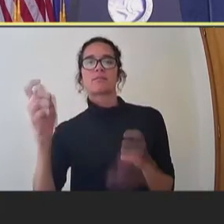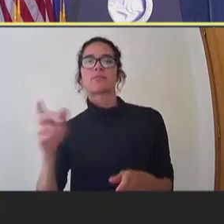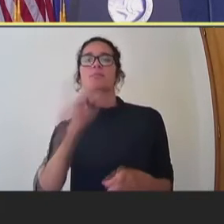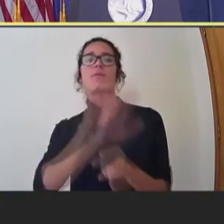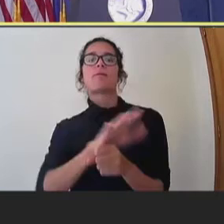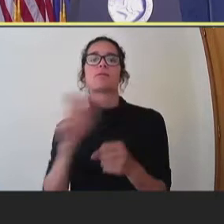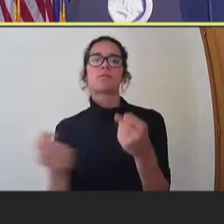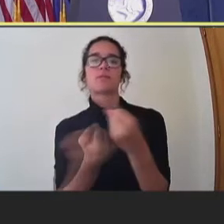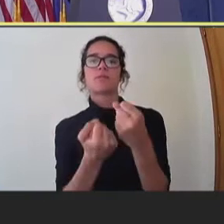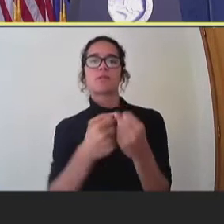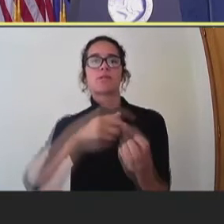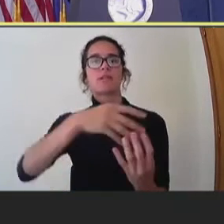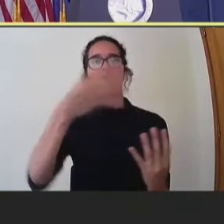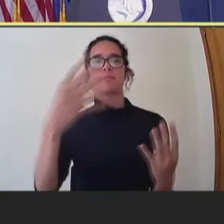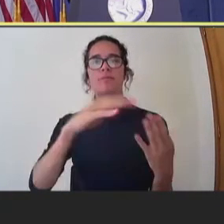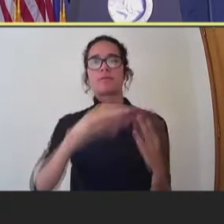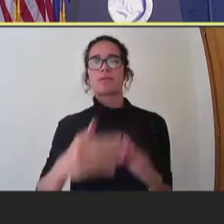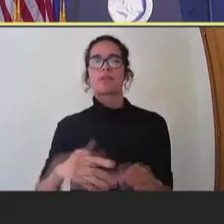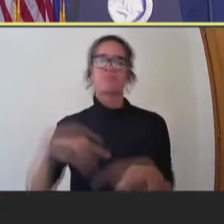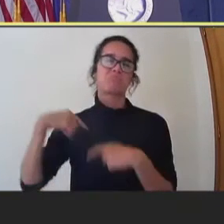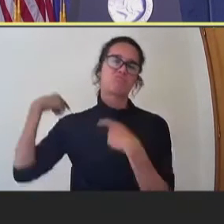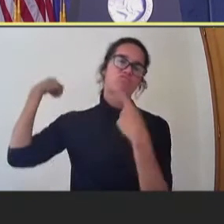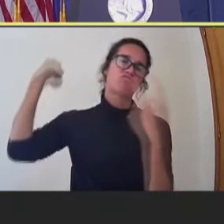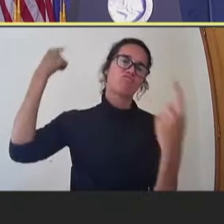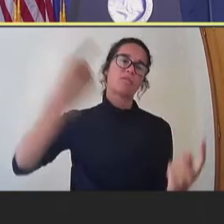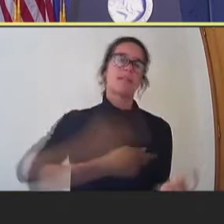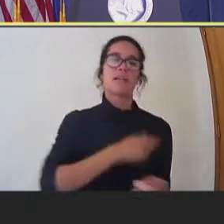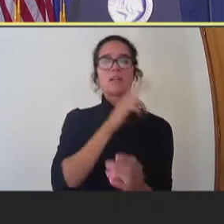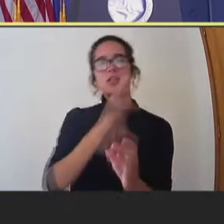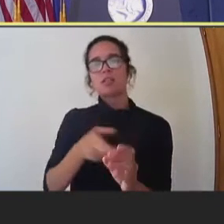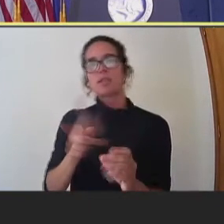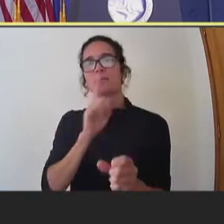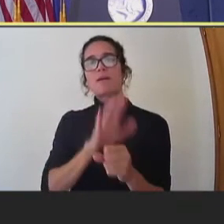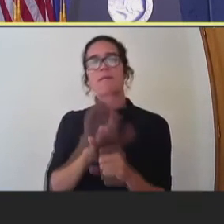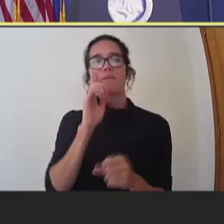the very beginning. And I joined that promise to promote health equity for all,